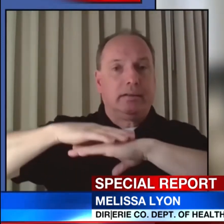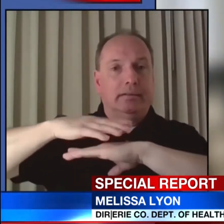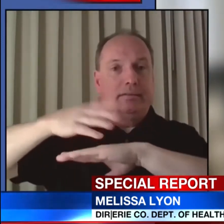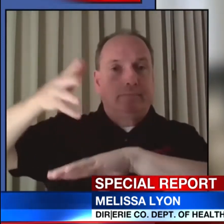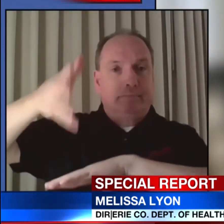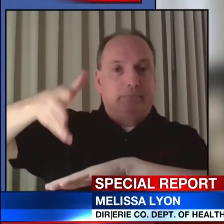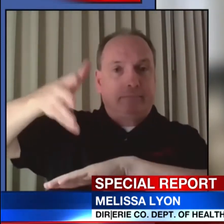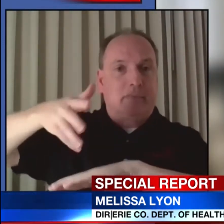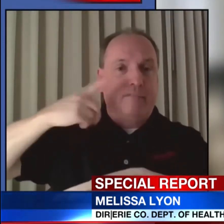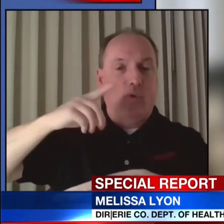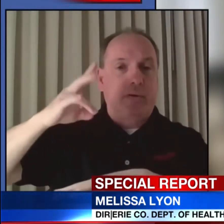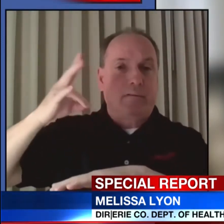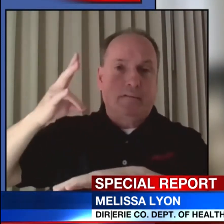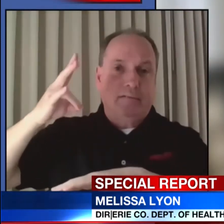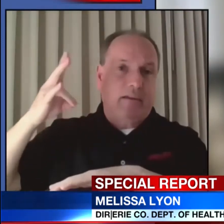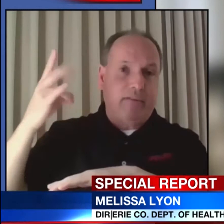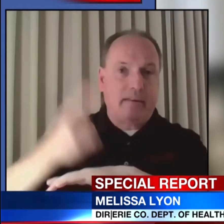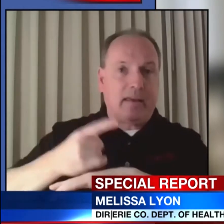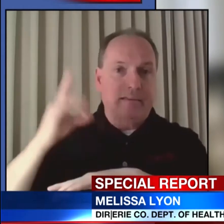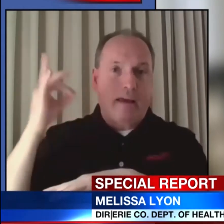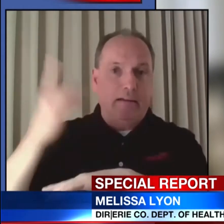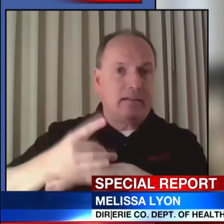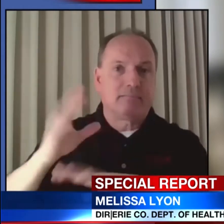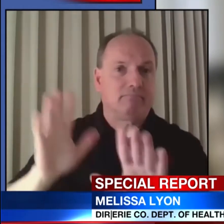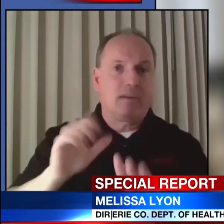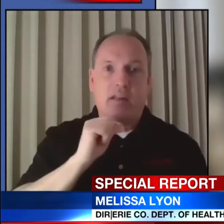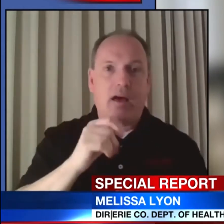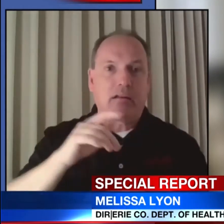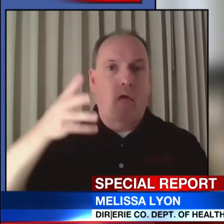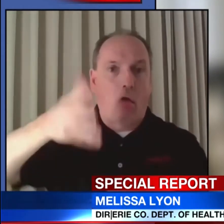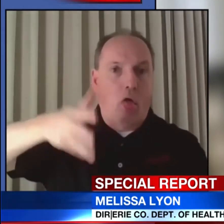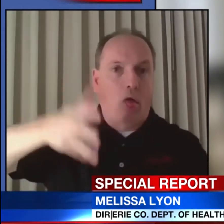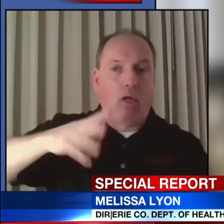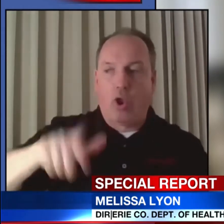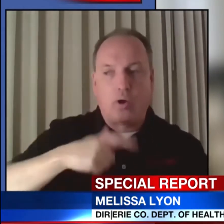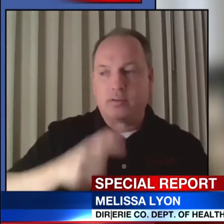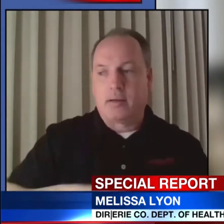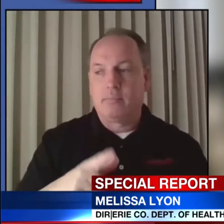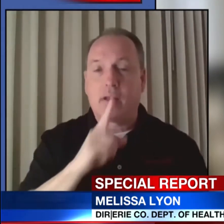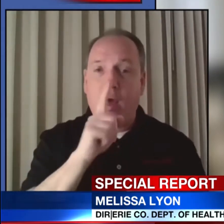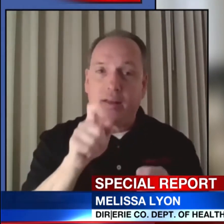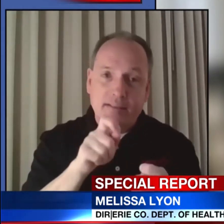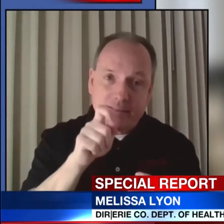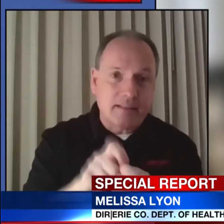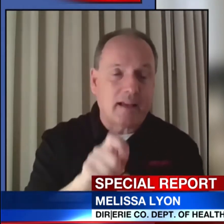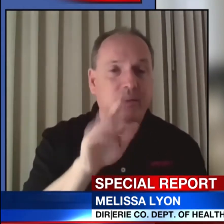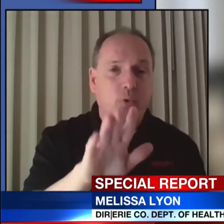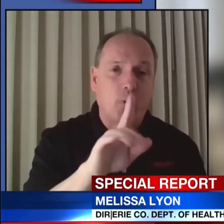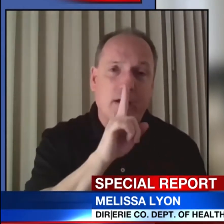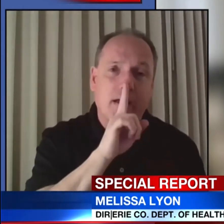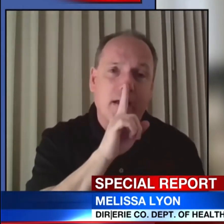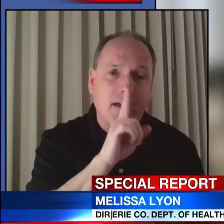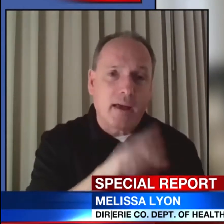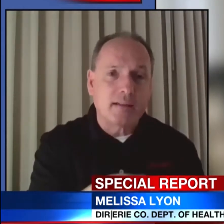APPOINTMENTS SCHEDULE AND GETTING OUT AS QUICKLY AS WE CAN. AND NO VACCINE IS SITTING ON